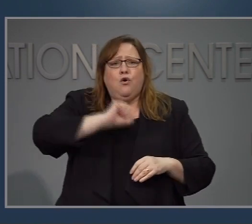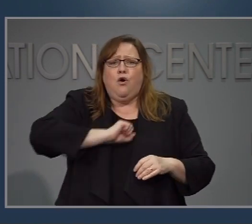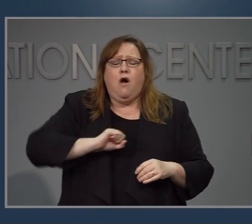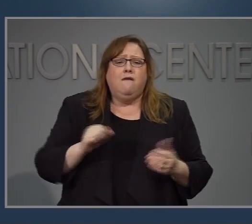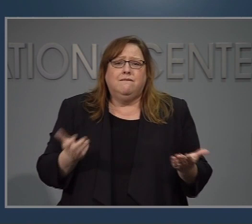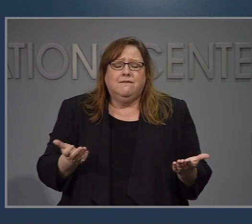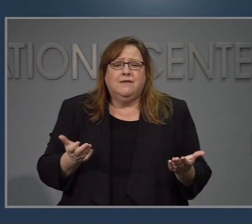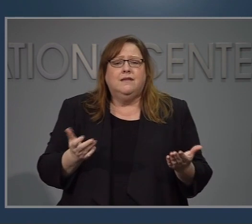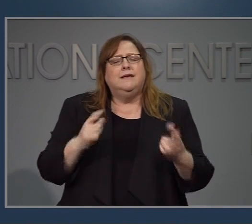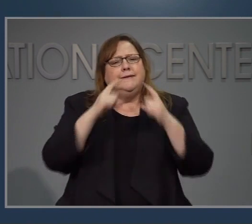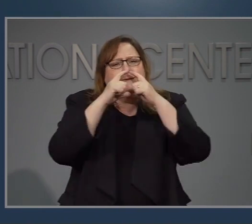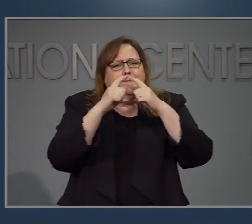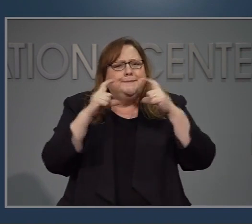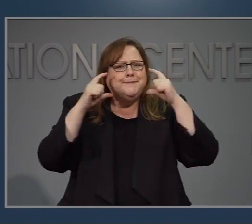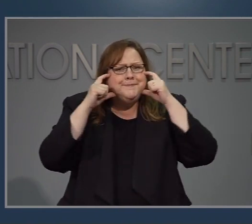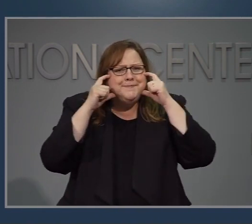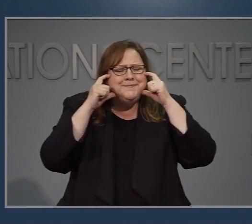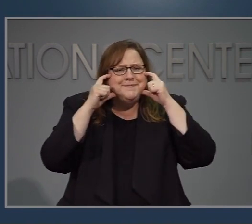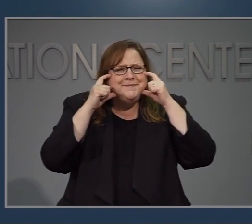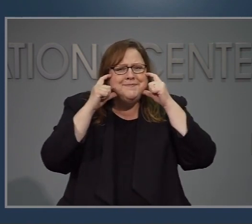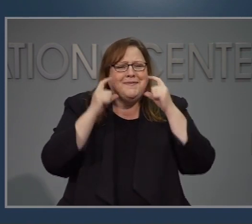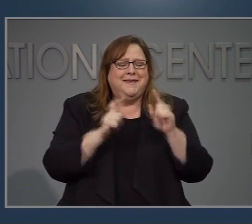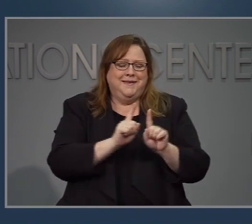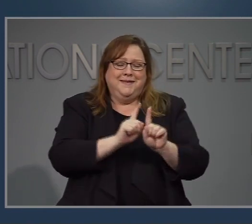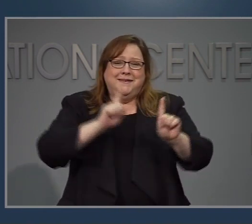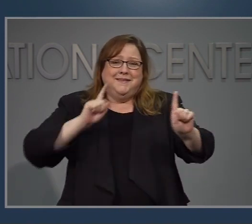ONES AND YOUR NEIGHBORS. PEOPLE CAN HAVE COVID-19 NOT HAVE ANY SYMPTOMS. WE DON'T